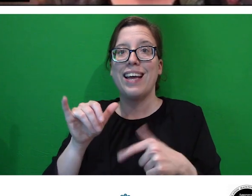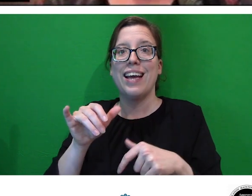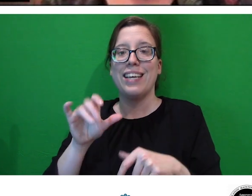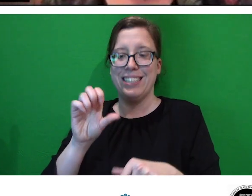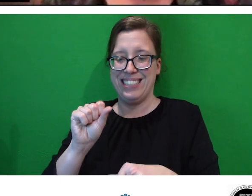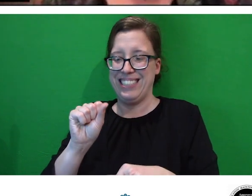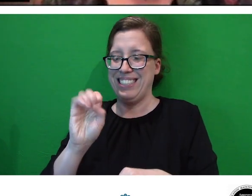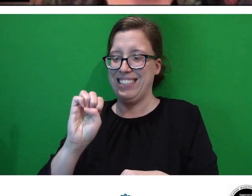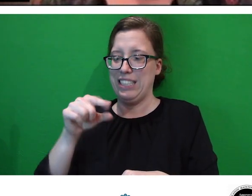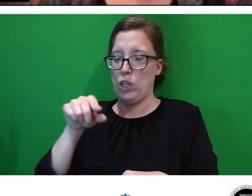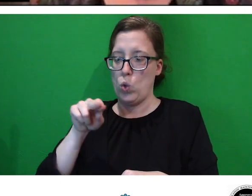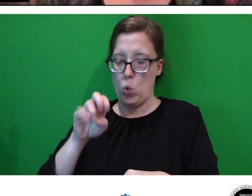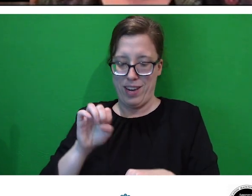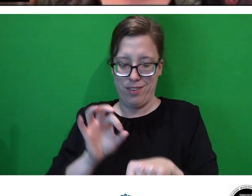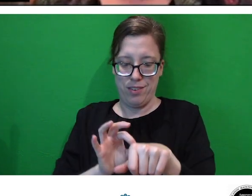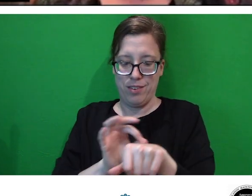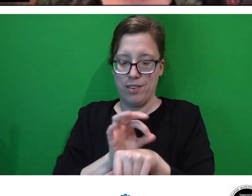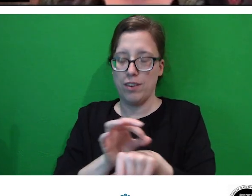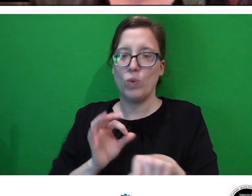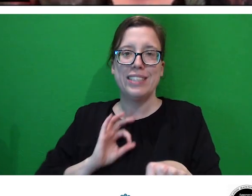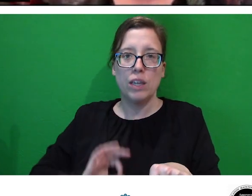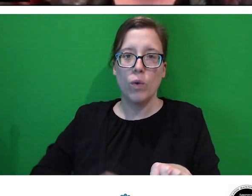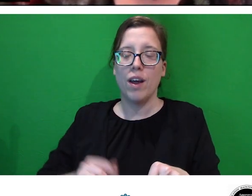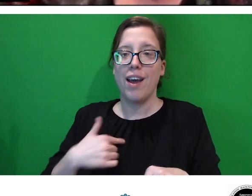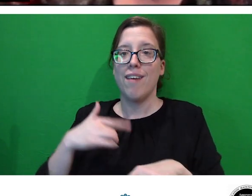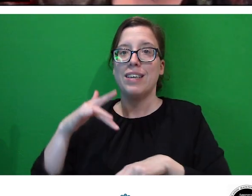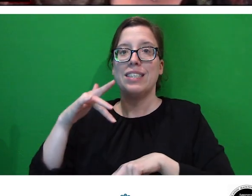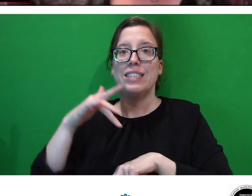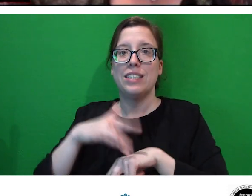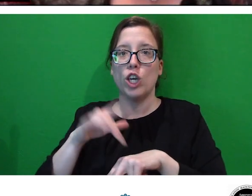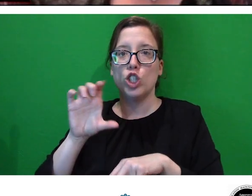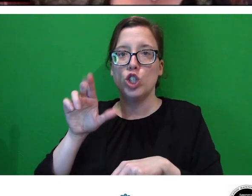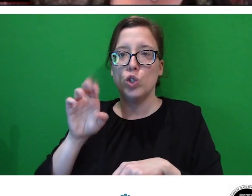are all about it. Personal identifiers can be touched. They can be objects like the